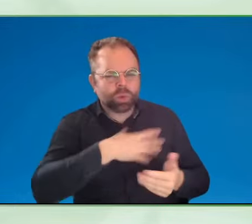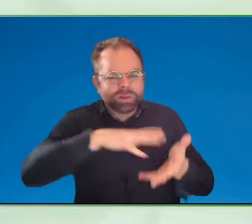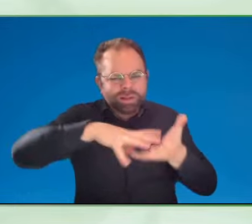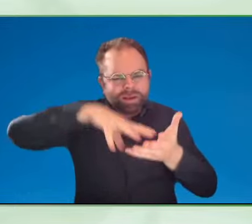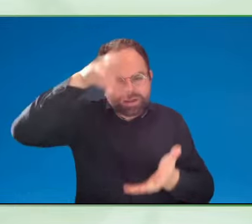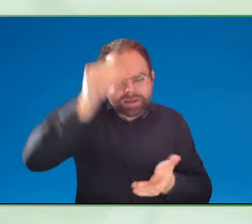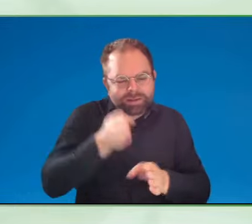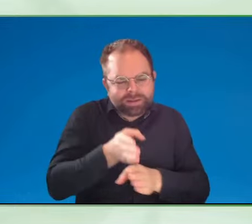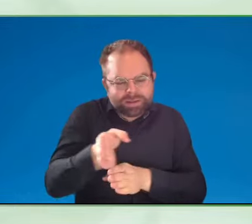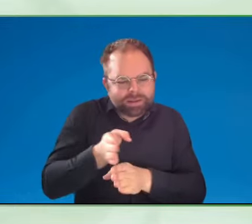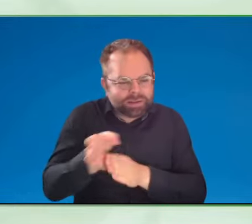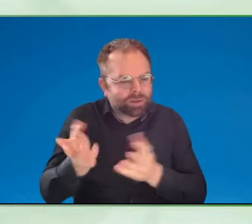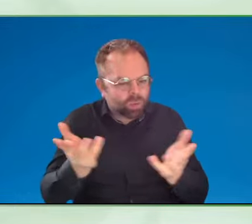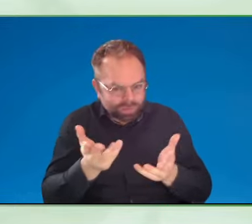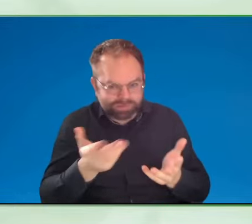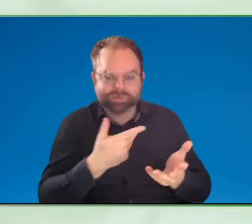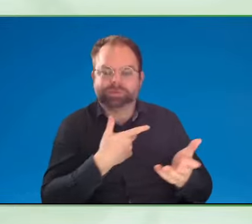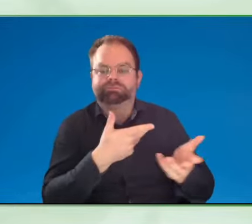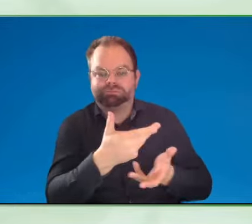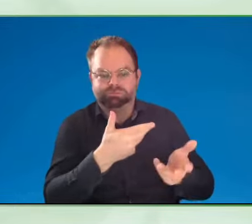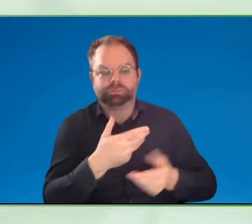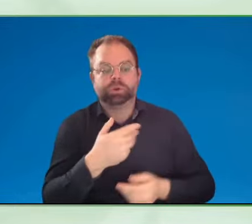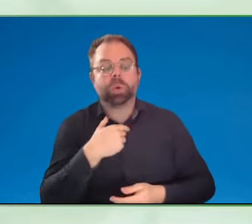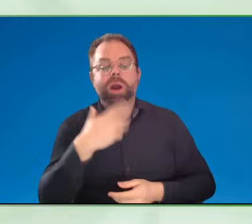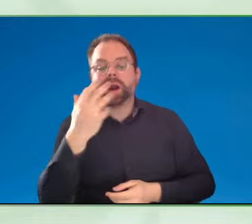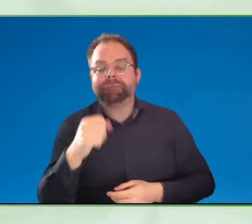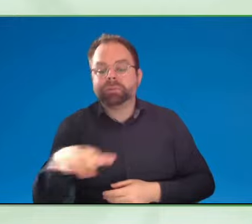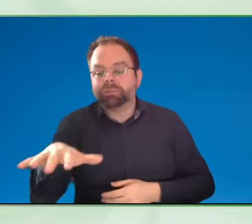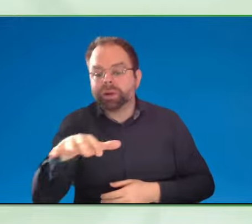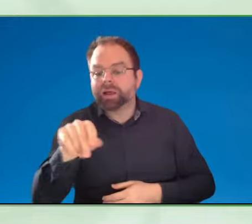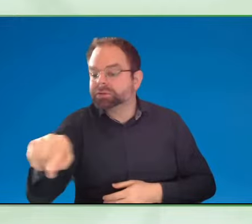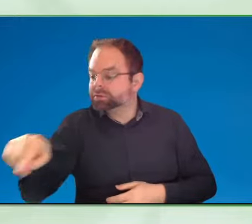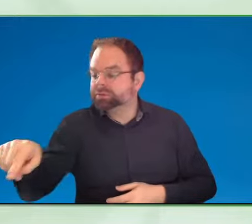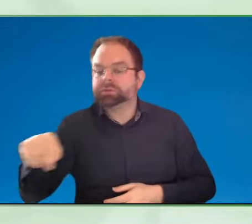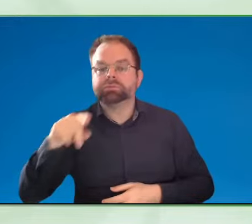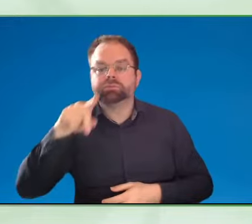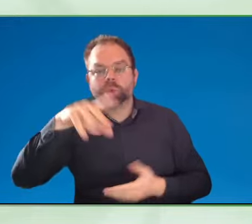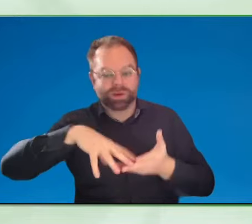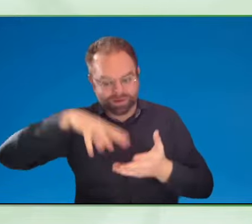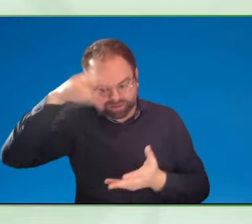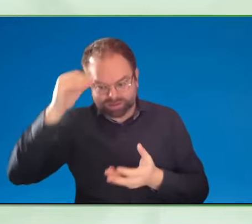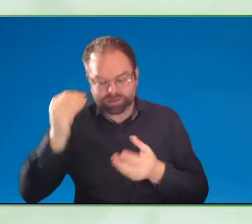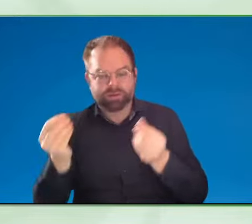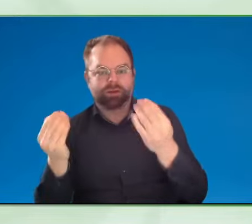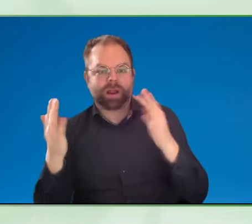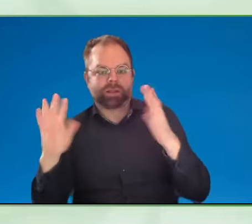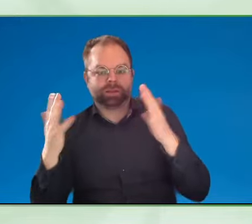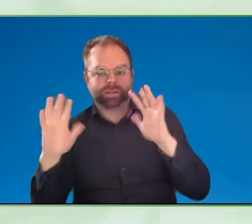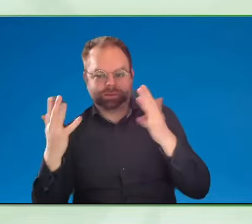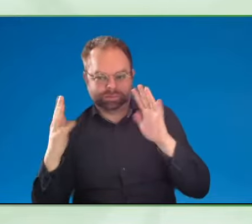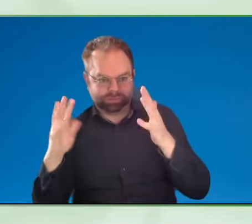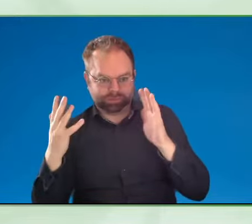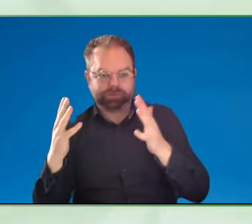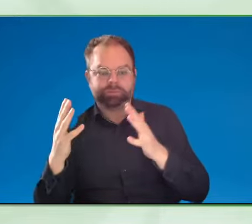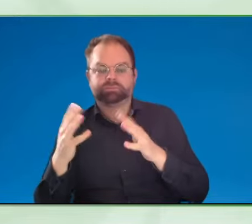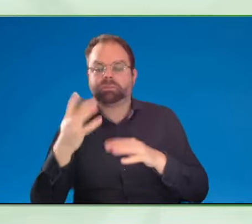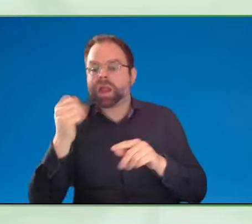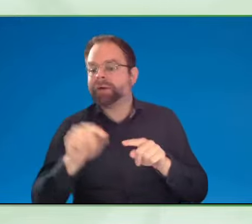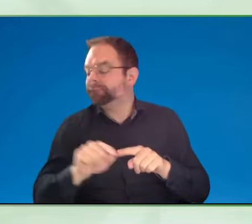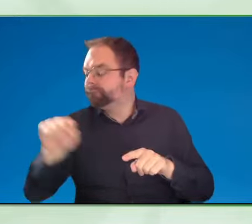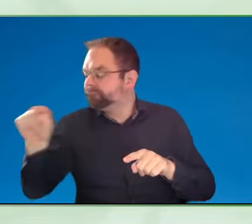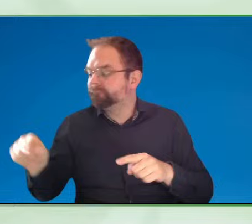can use and do and all in the effort of learning and in the spirit of learning.